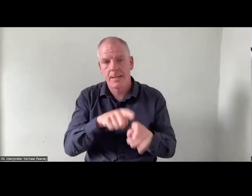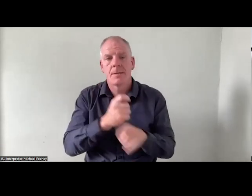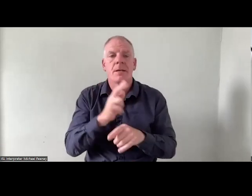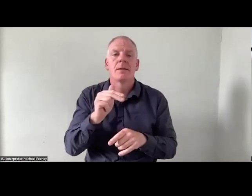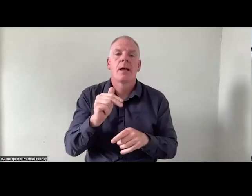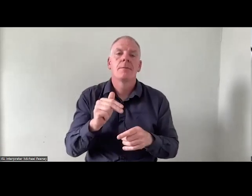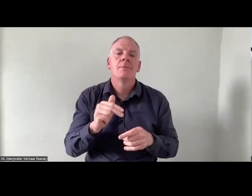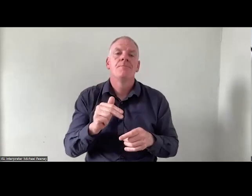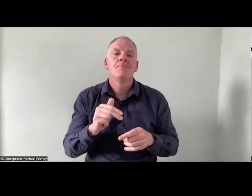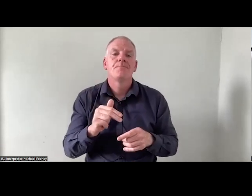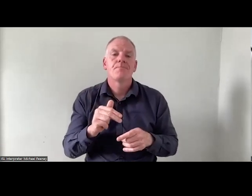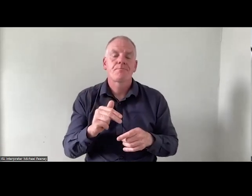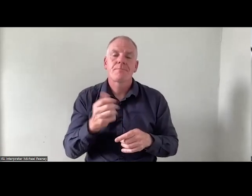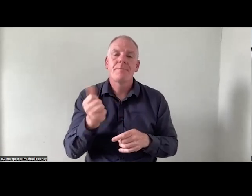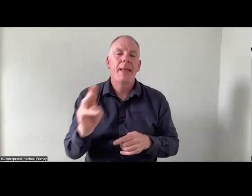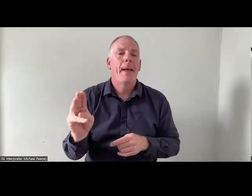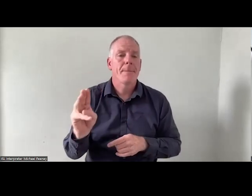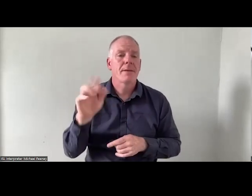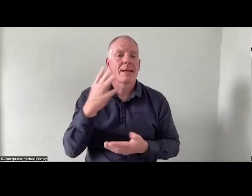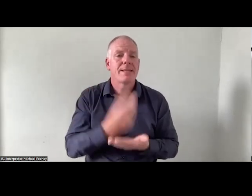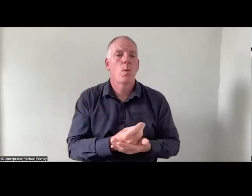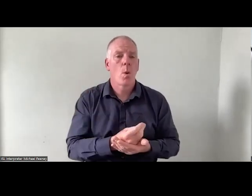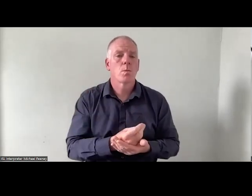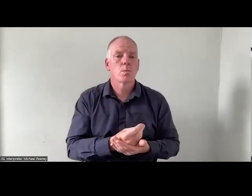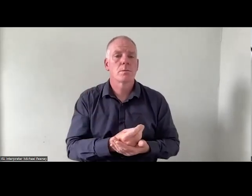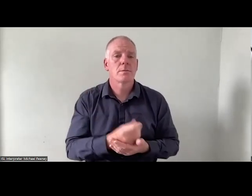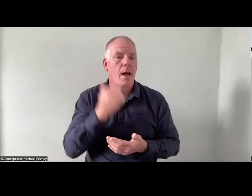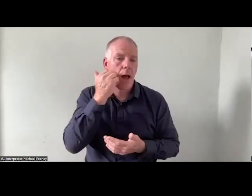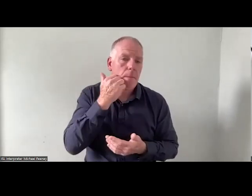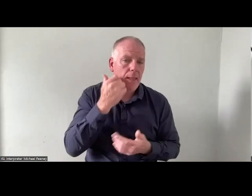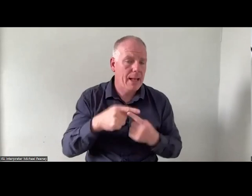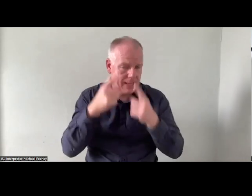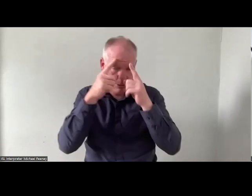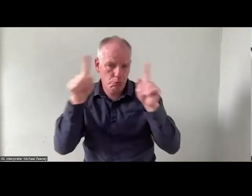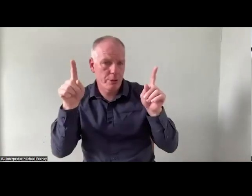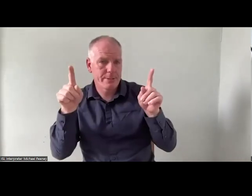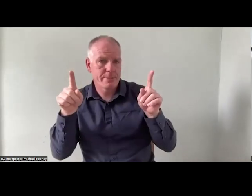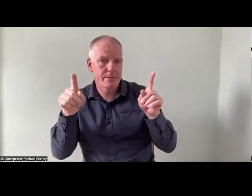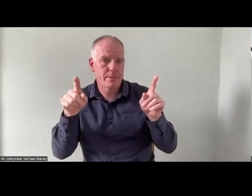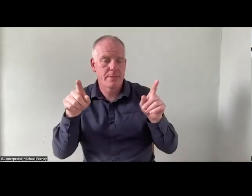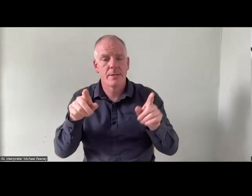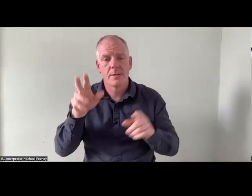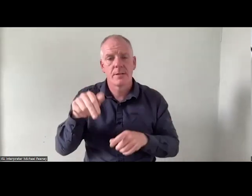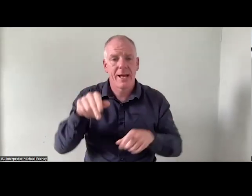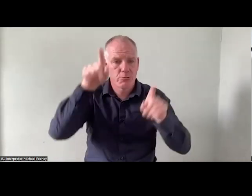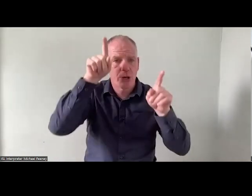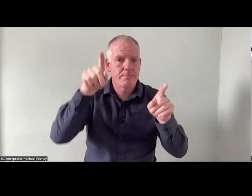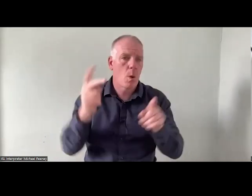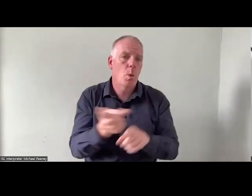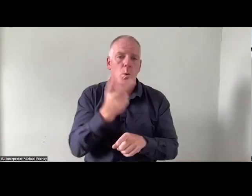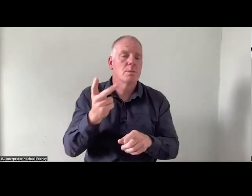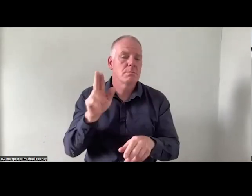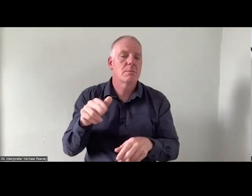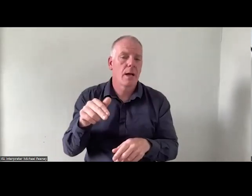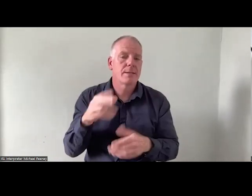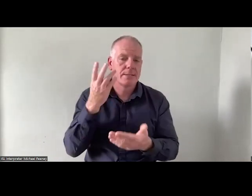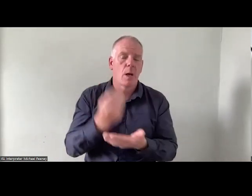We also have apps on Apple and Android that you can download on personal device